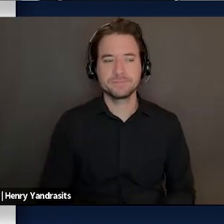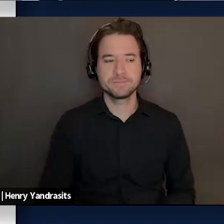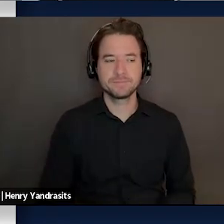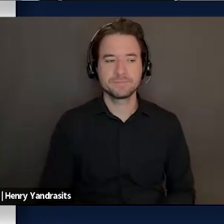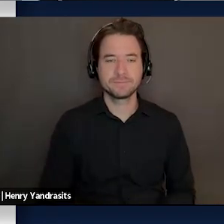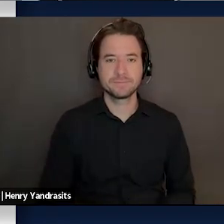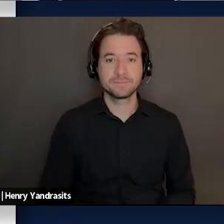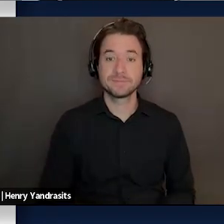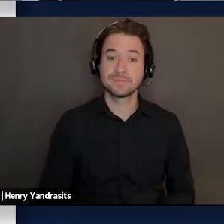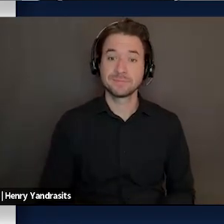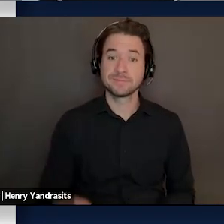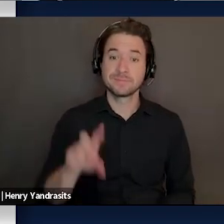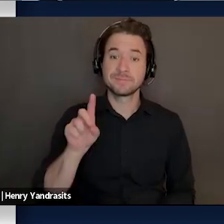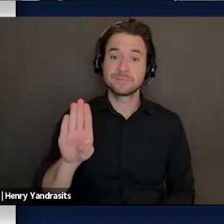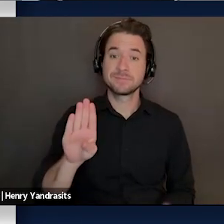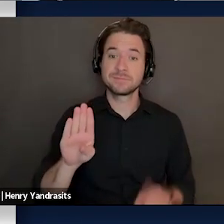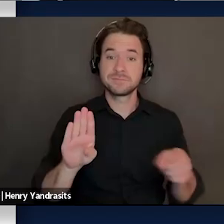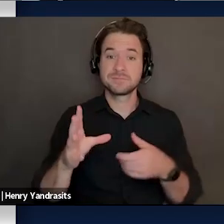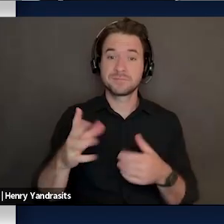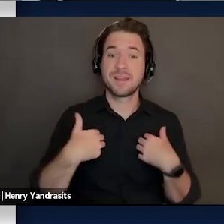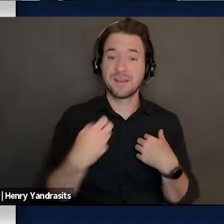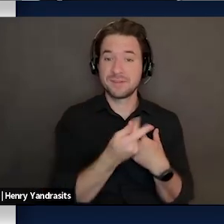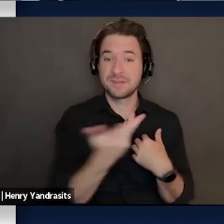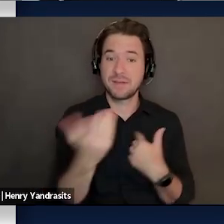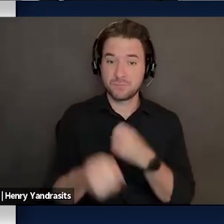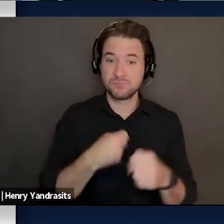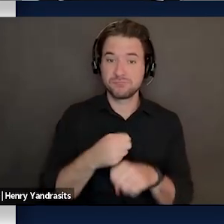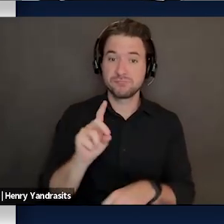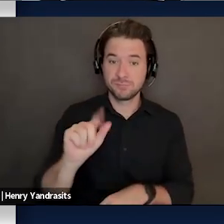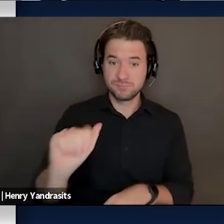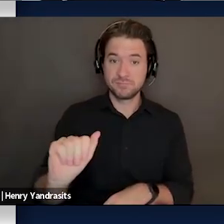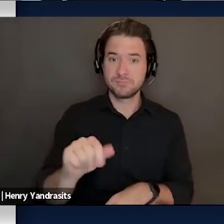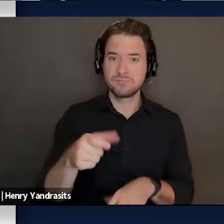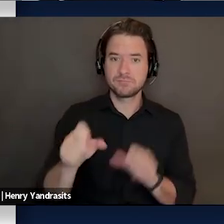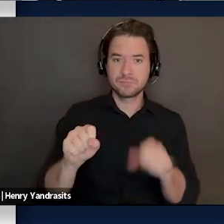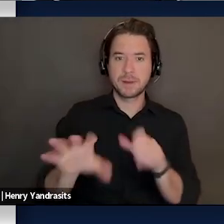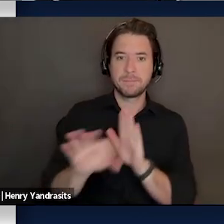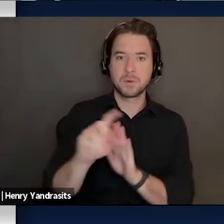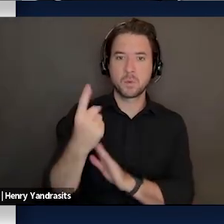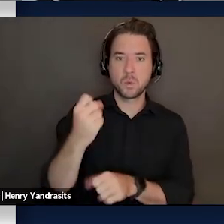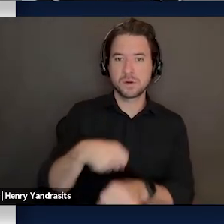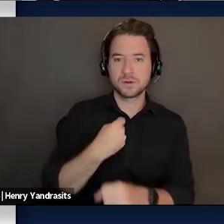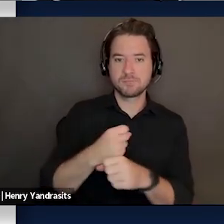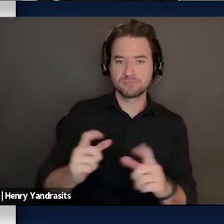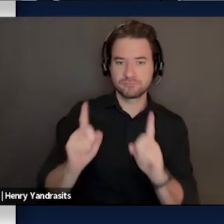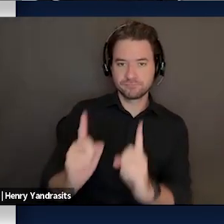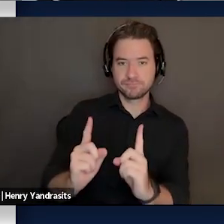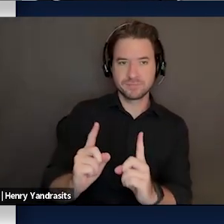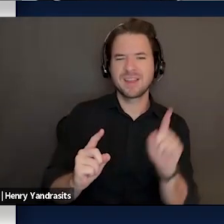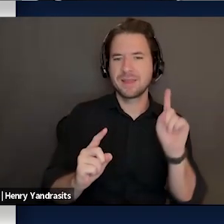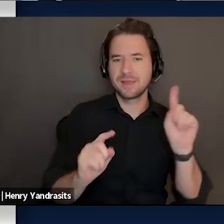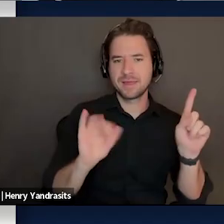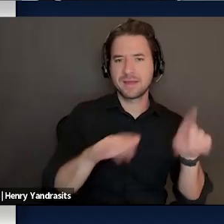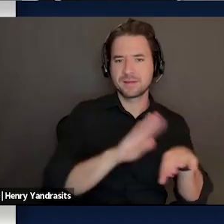The dashboard also includes multiple years of data, so you can choose a single year, like I've done for the example, just selecting 2016.